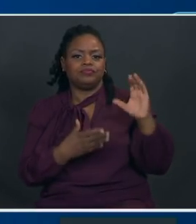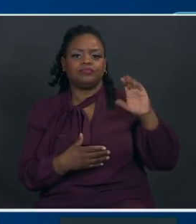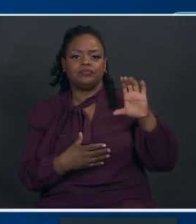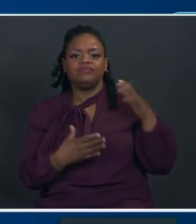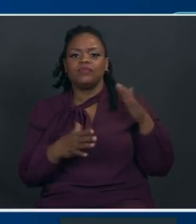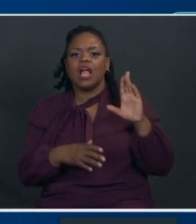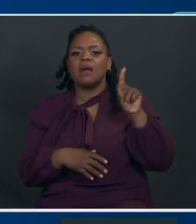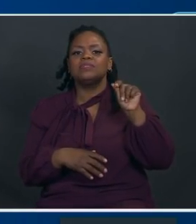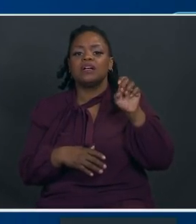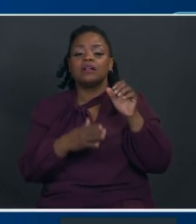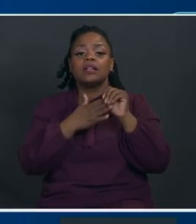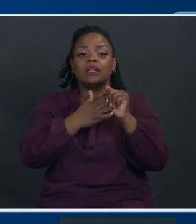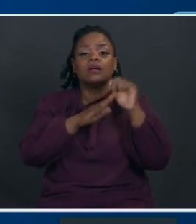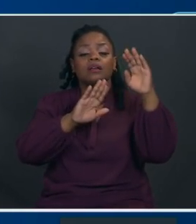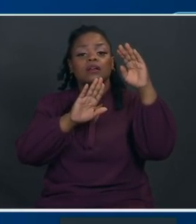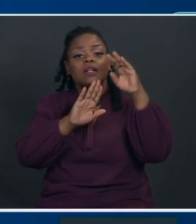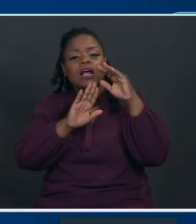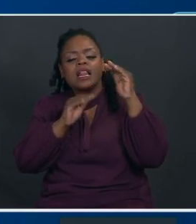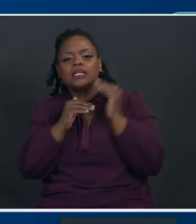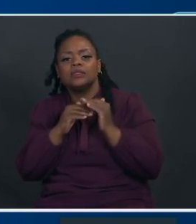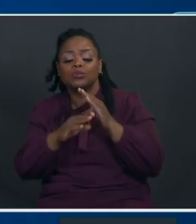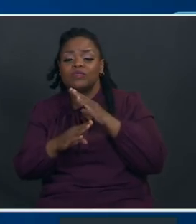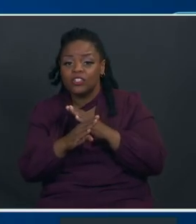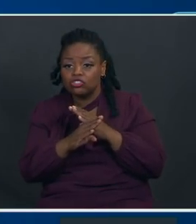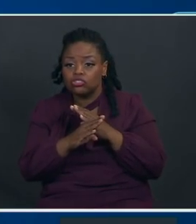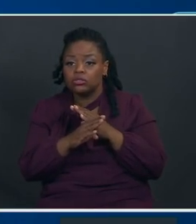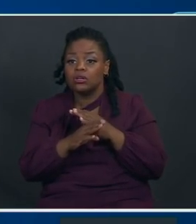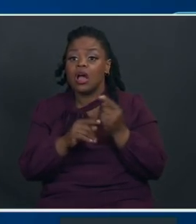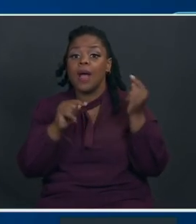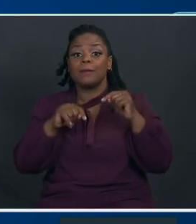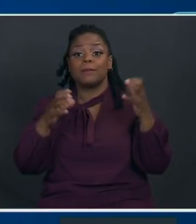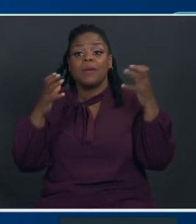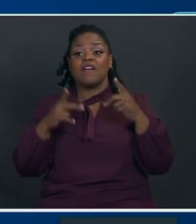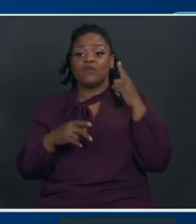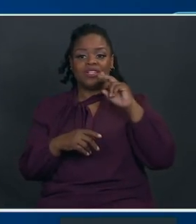associated with returning for a second vaccine dose on a specific date